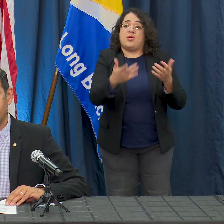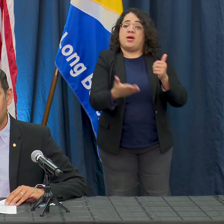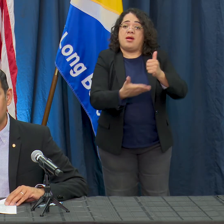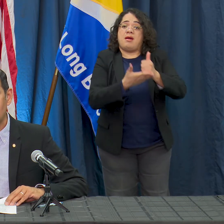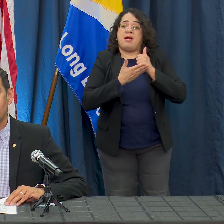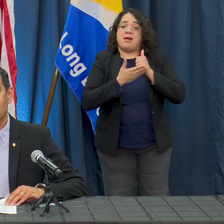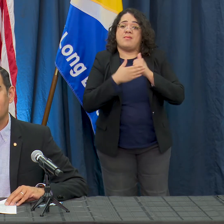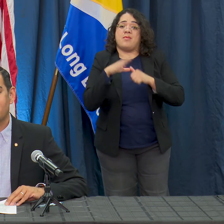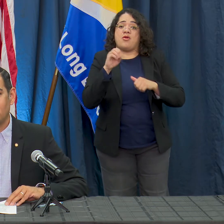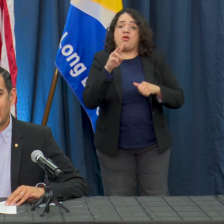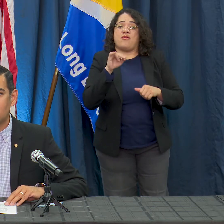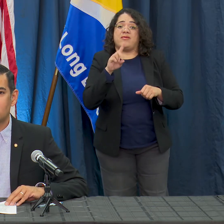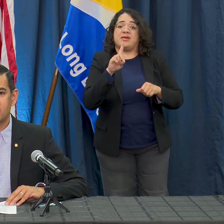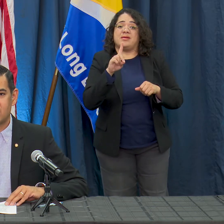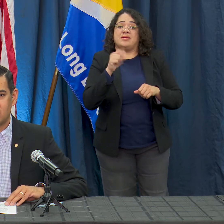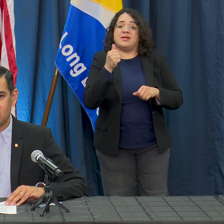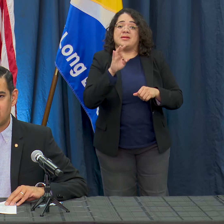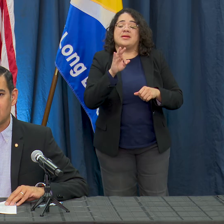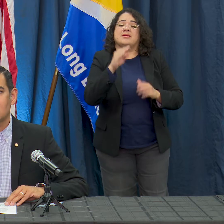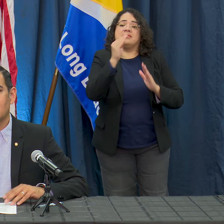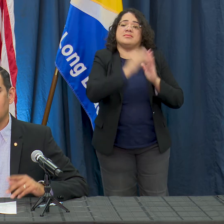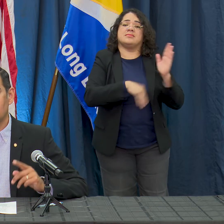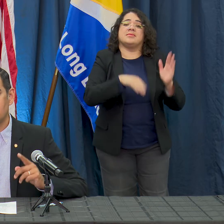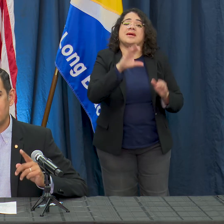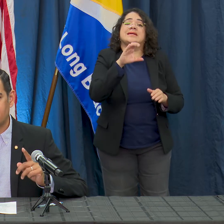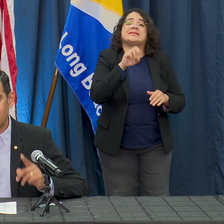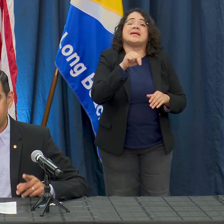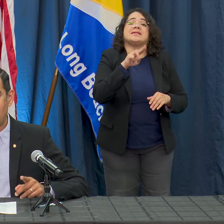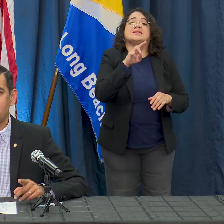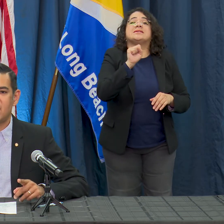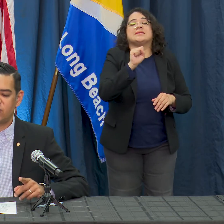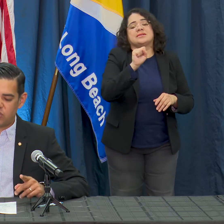in the future fill out your census. That'll take you five minutes and you